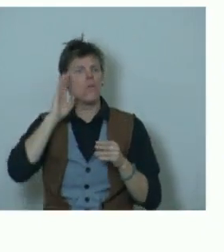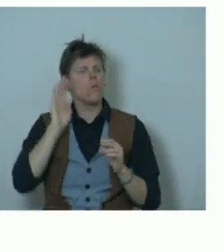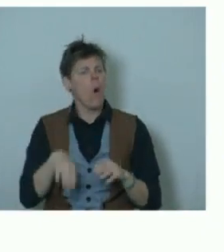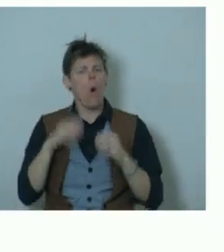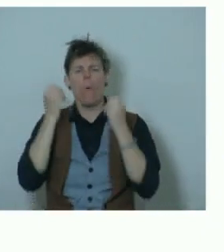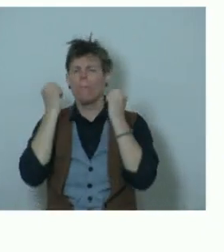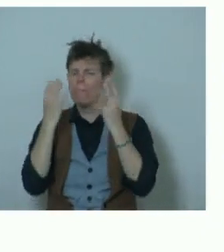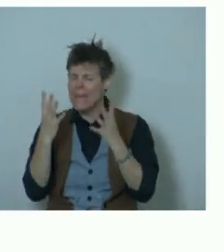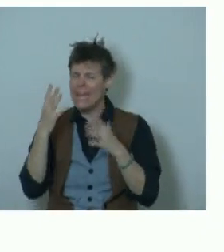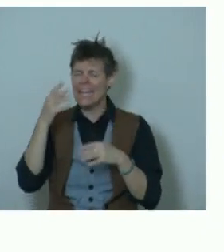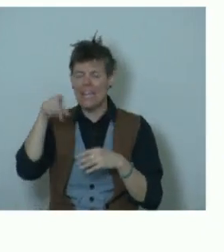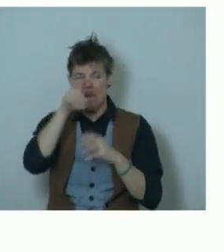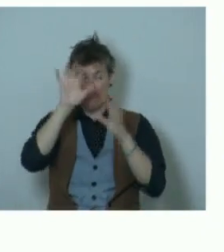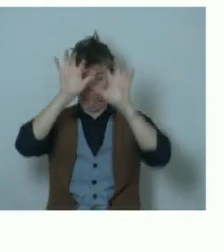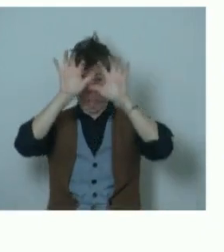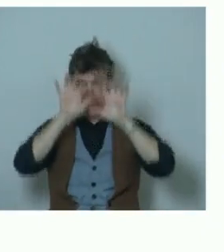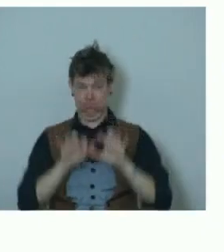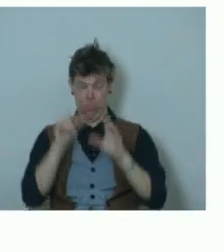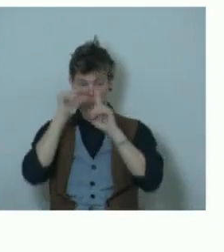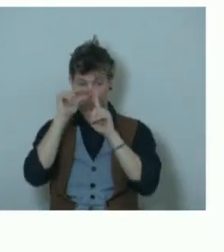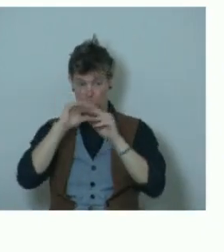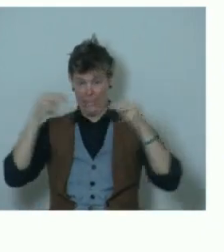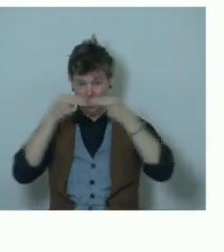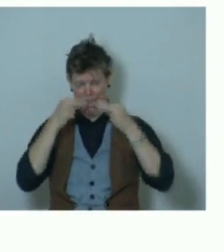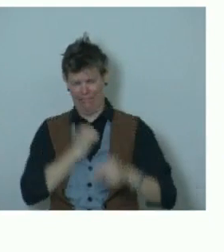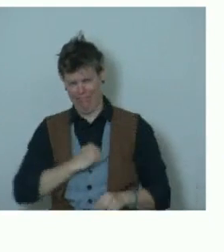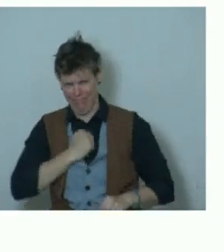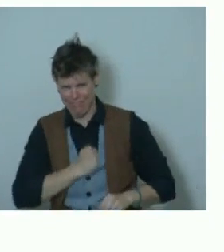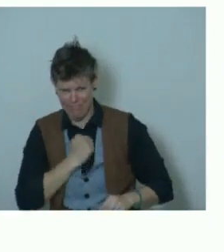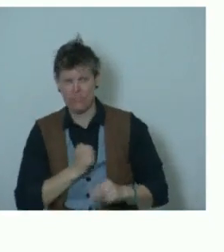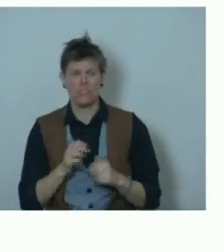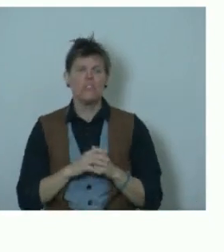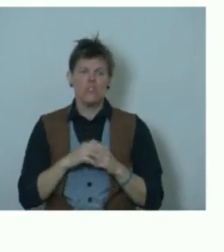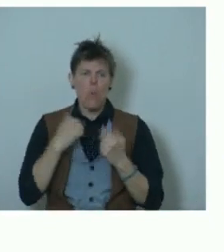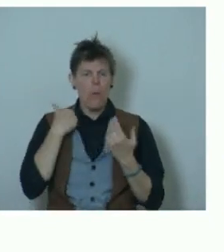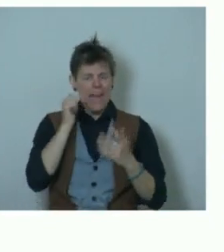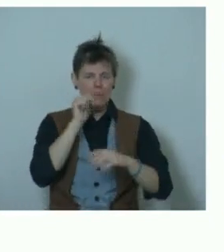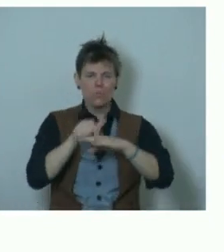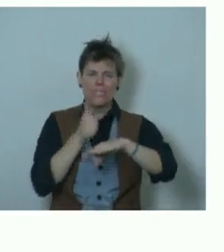PEOPLE COMPLAIN WHEN THERE IS TOO MANY WORDS. I APOLOGIZE IN ADVANCE.